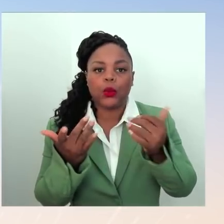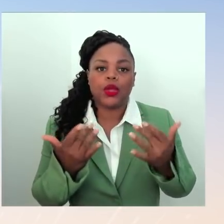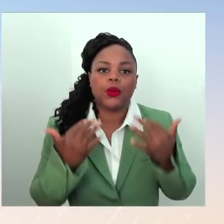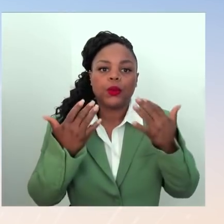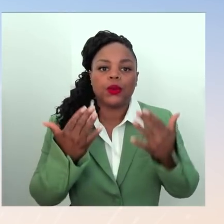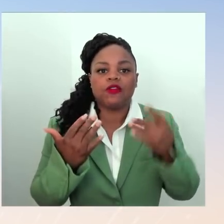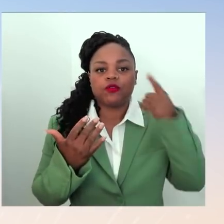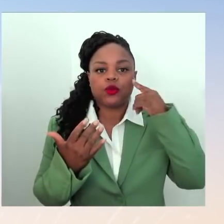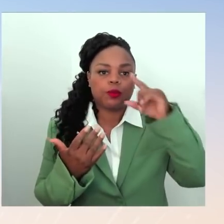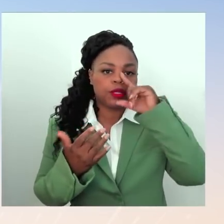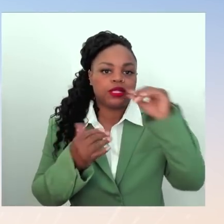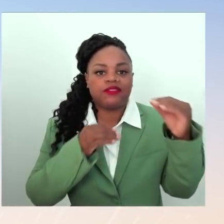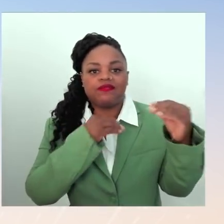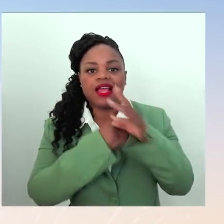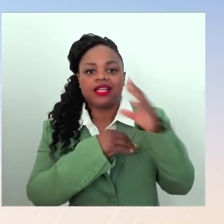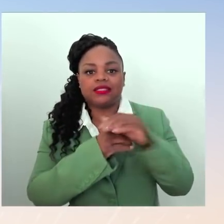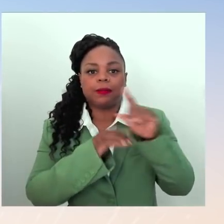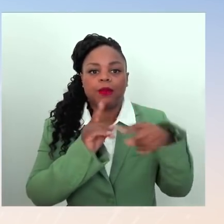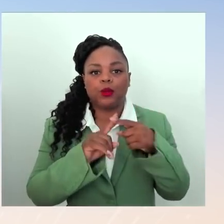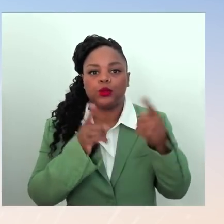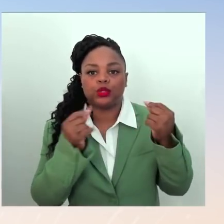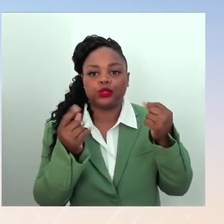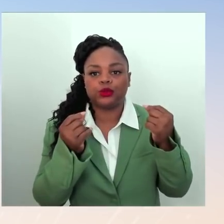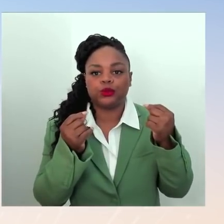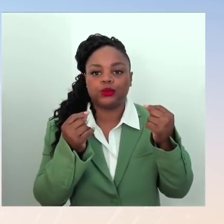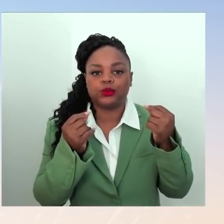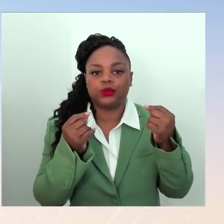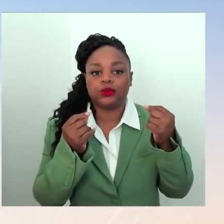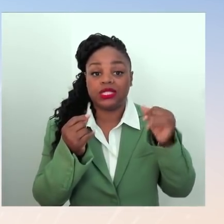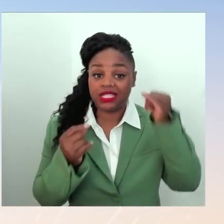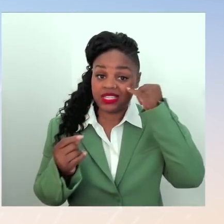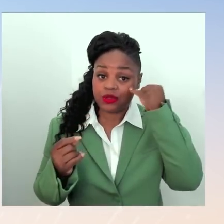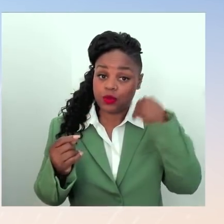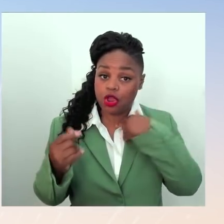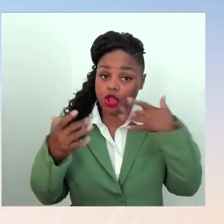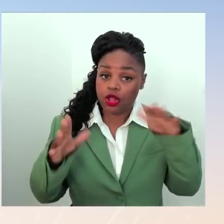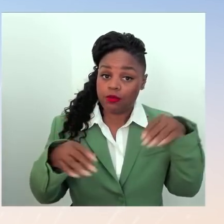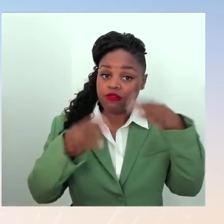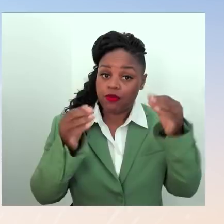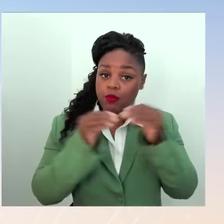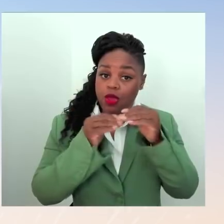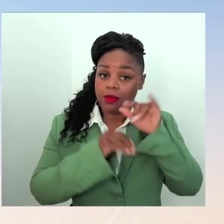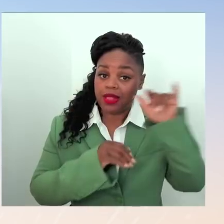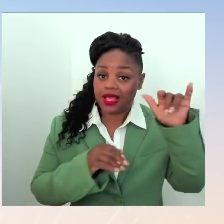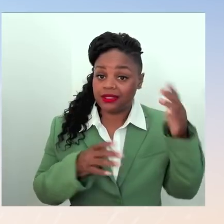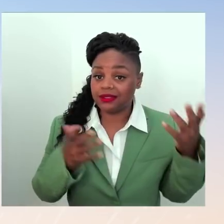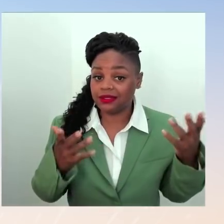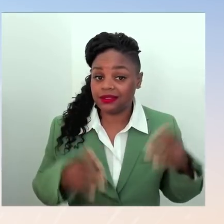as it relates to backfilling planes. But the procurement or the providing of planes is up to Poland.